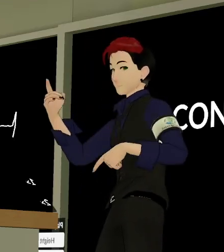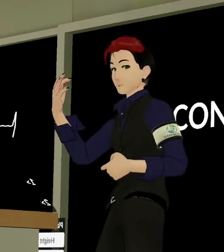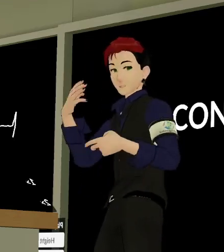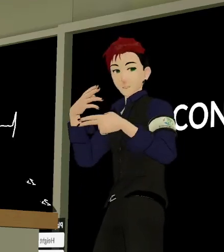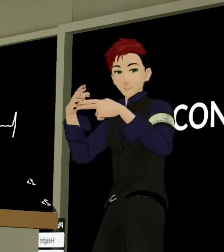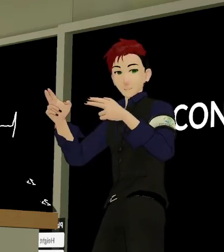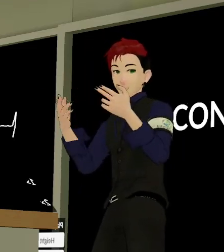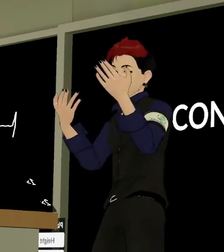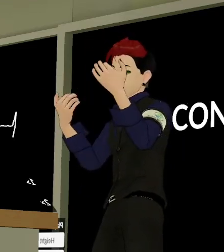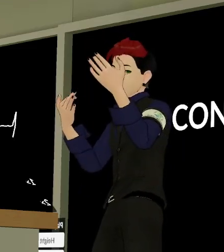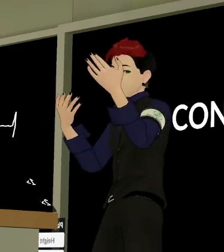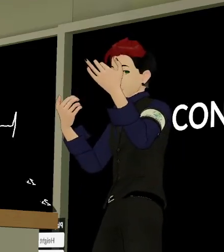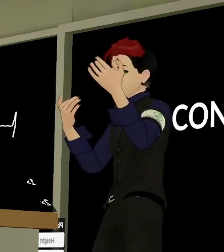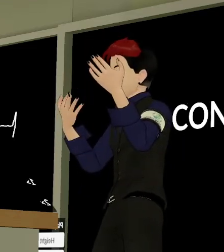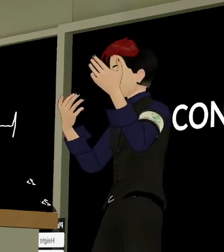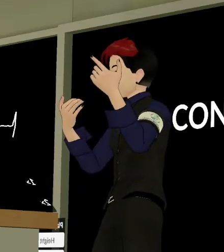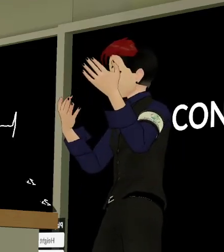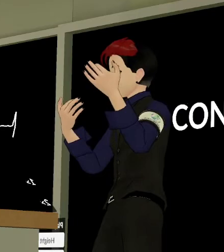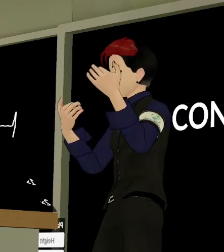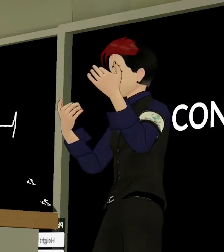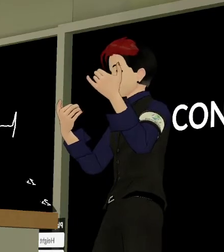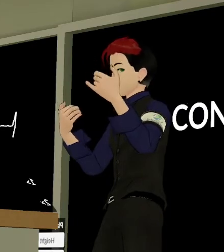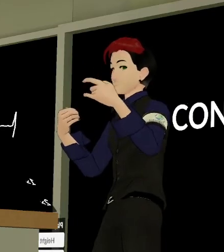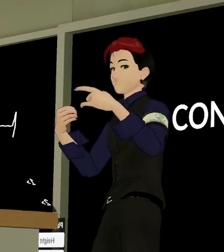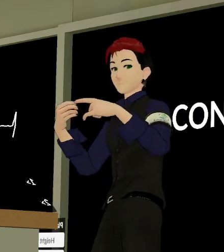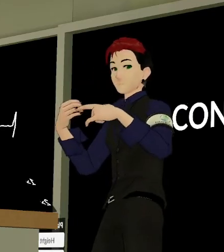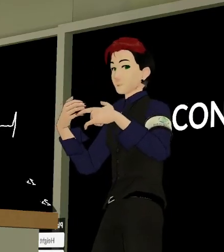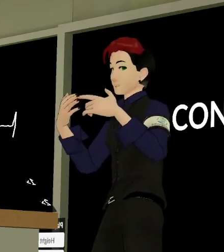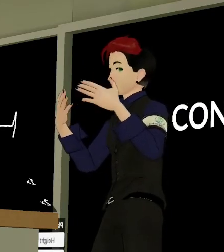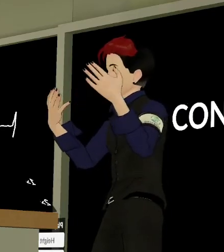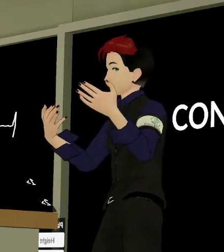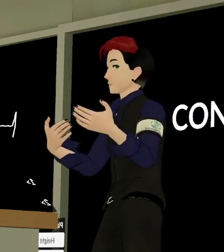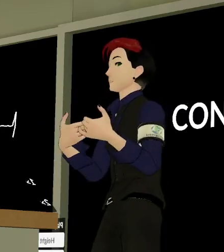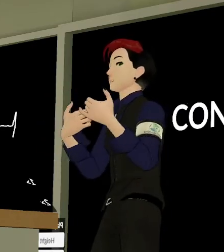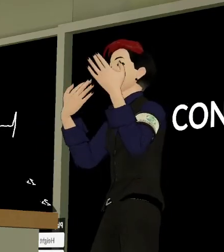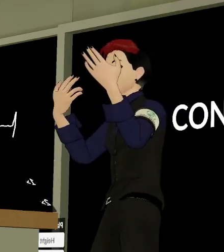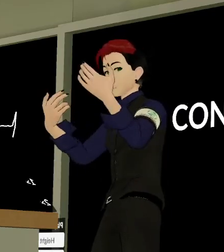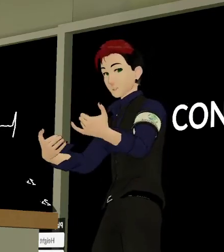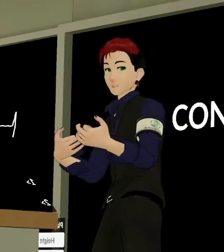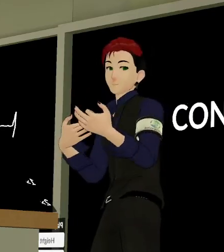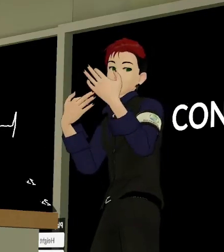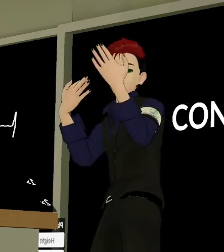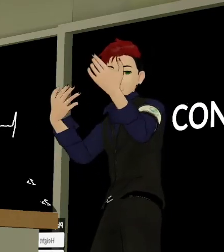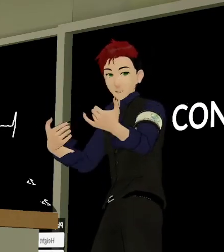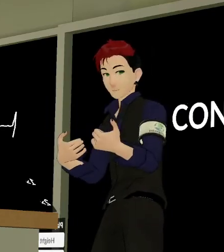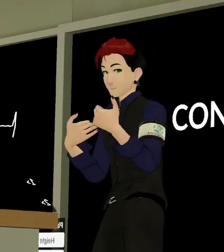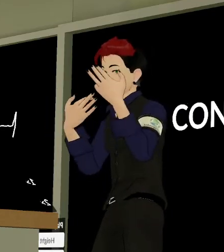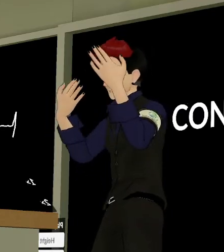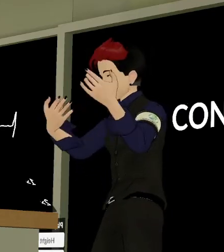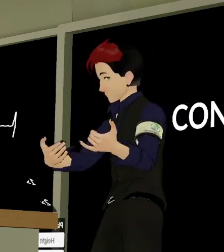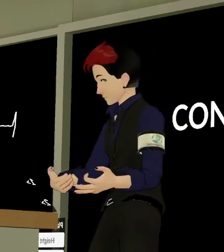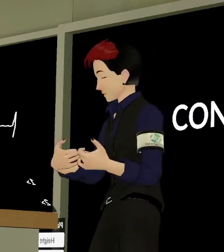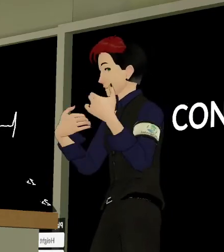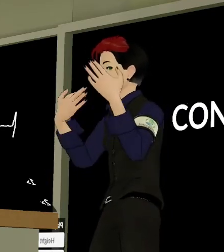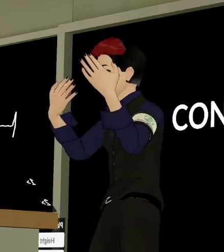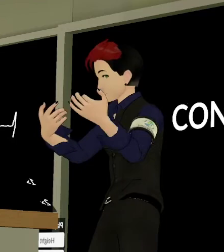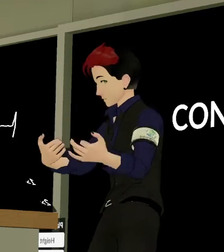so if it's like a short wait we're just going to do it once if it just keep going we're going to go waiting and waiting and waiting and waiting and